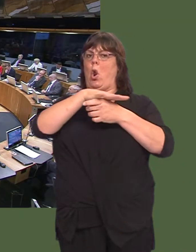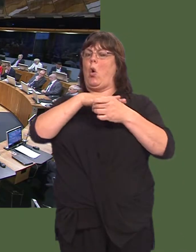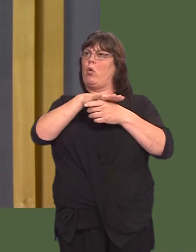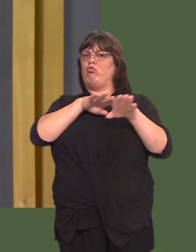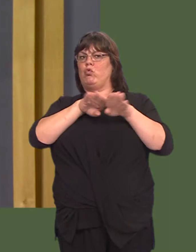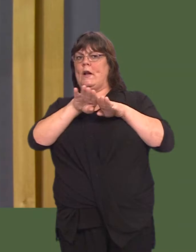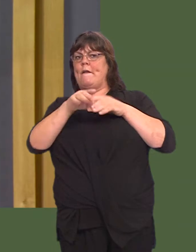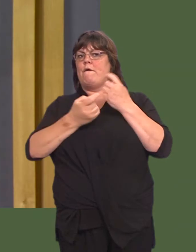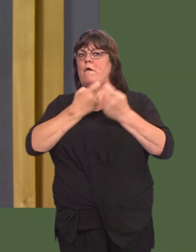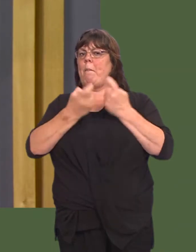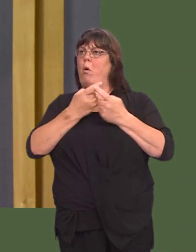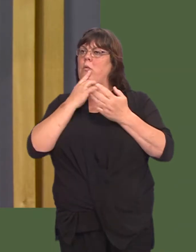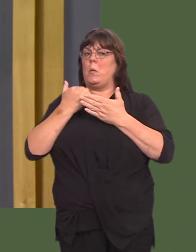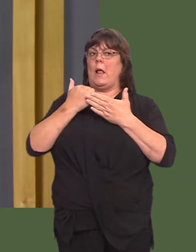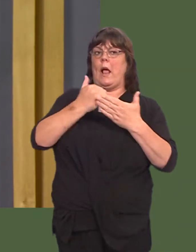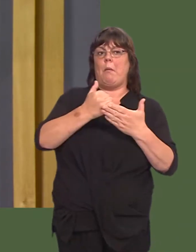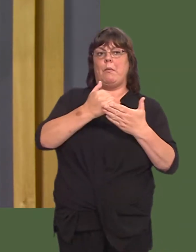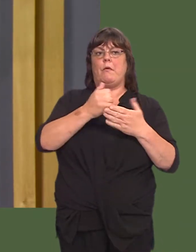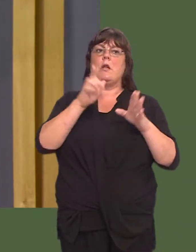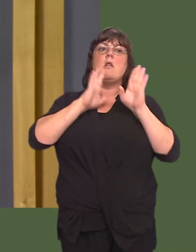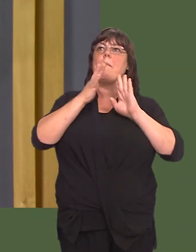future development of young players to a more professional level.